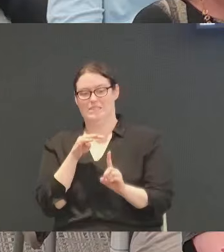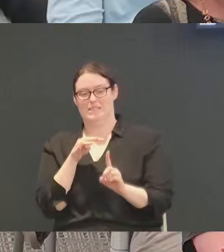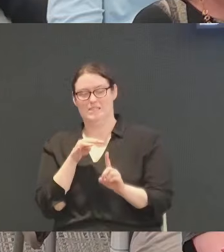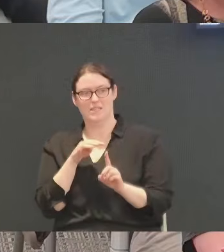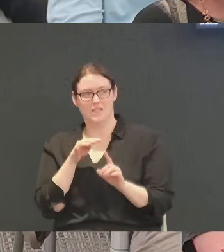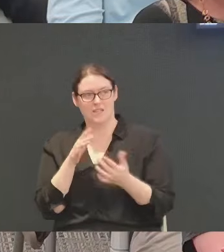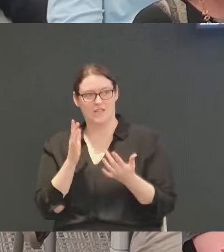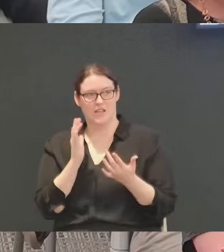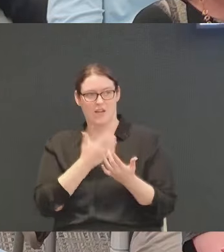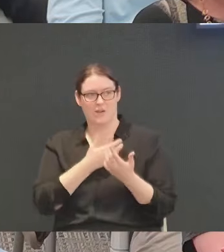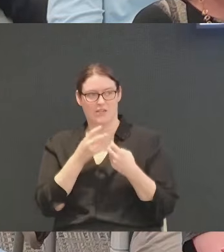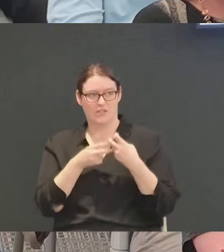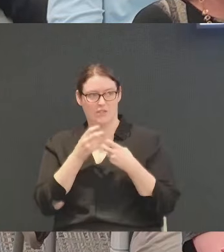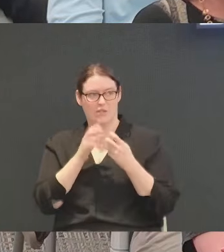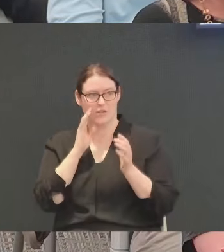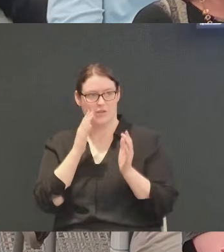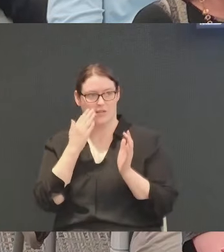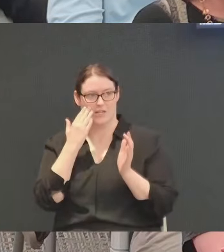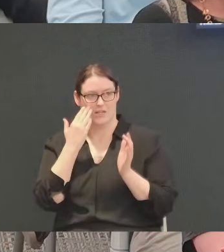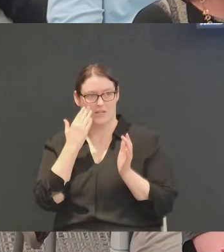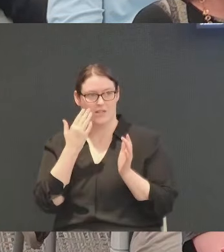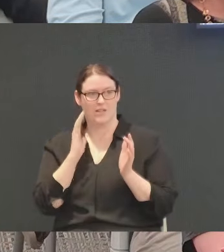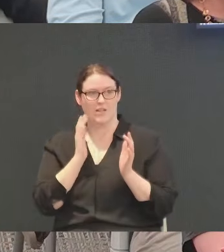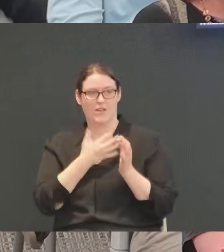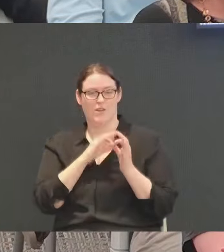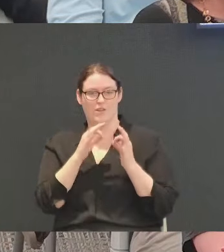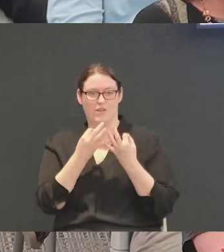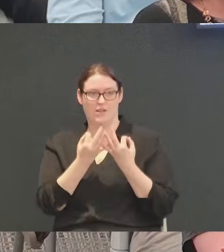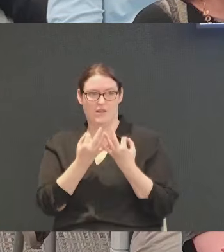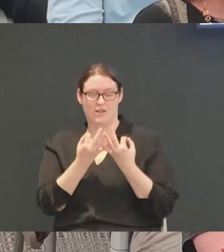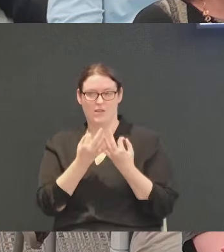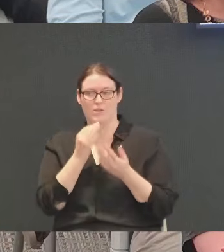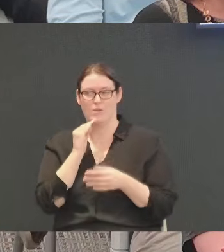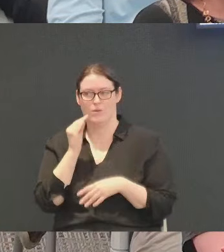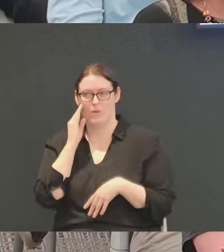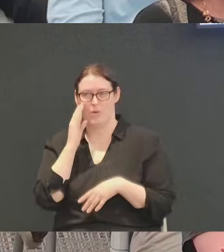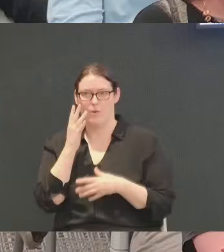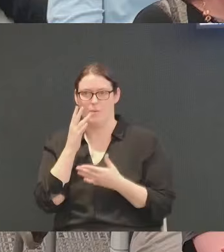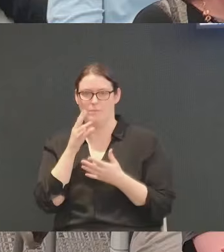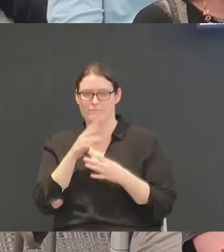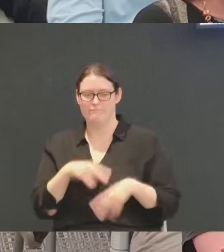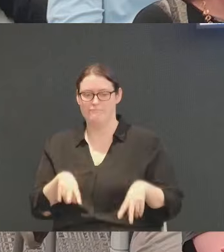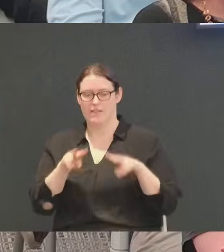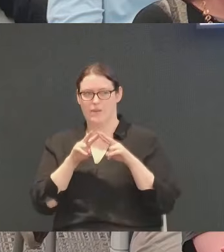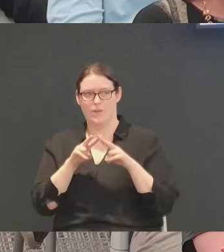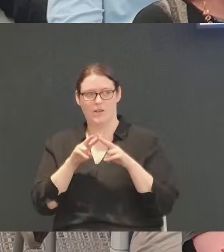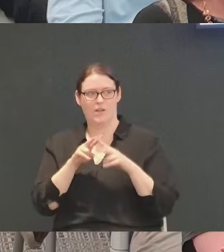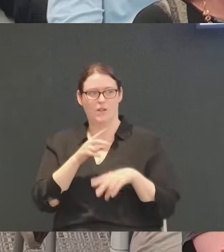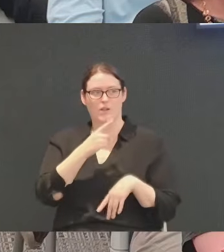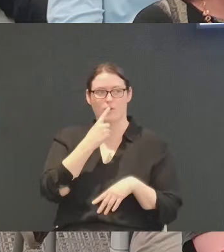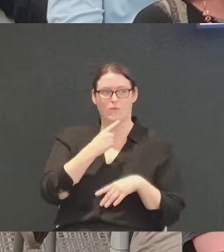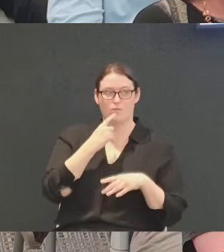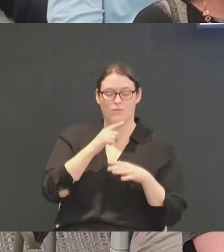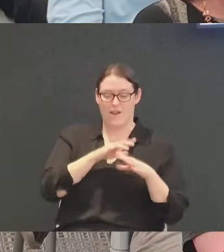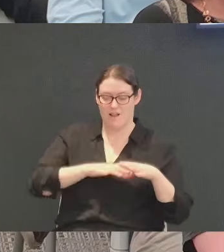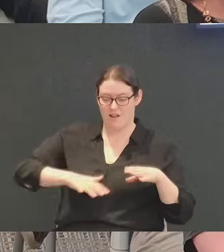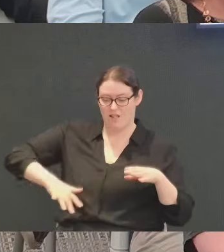your attention, which is our family's home equity. The red shaded maps around us is all owned by the